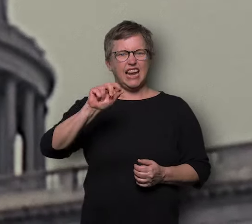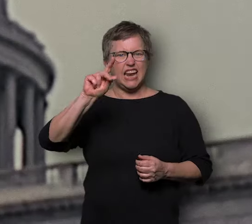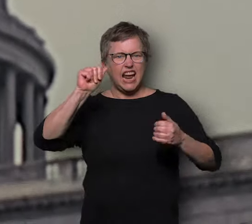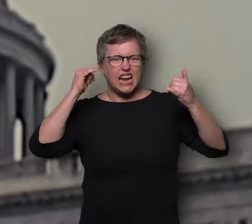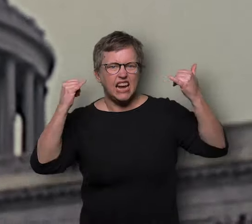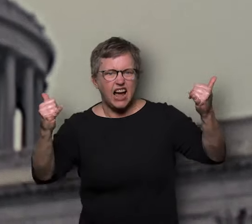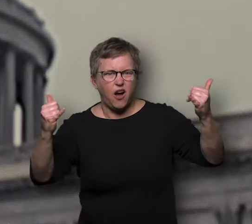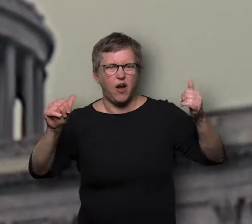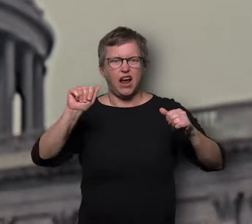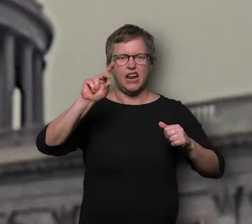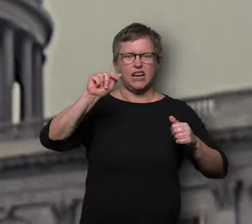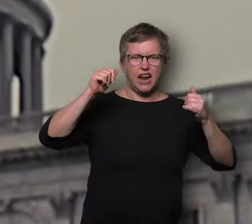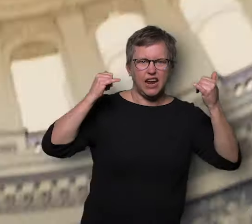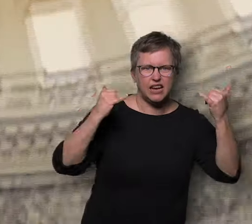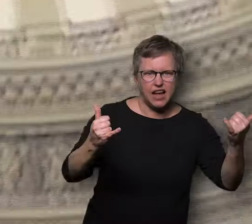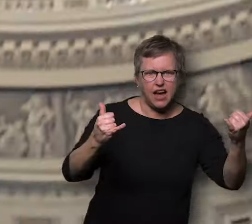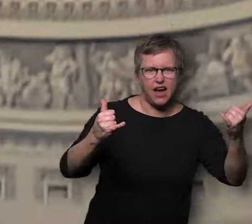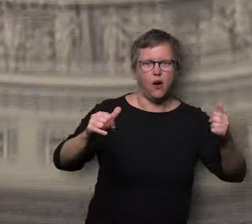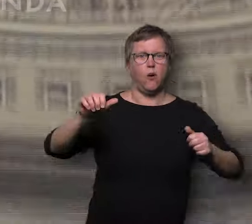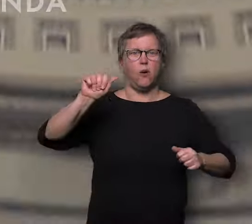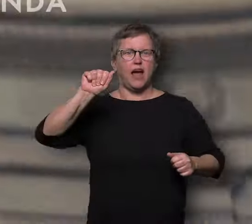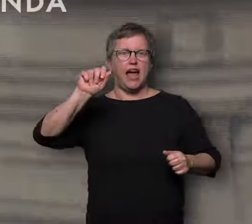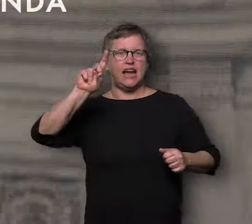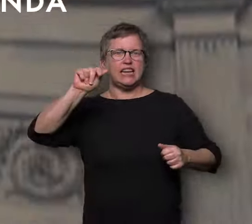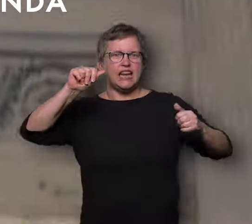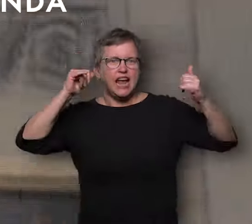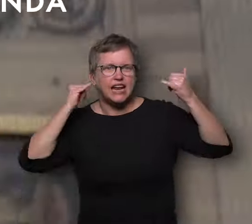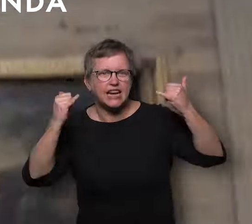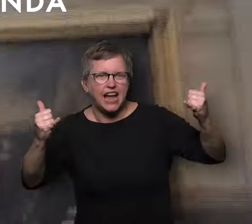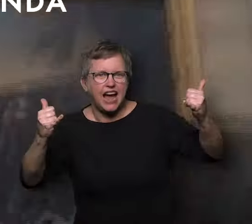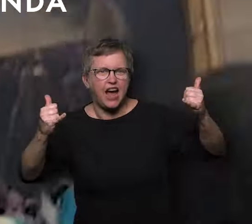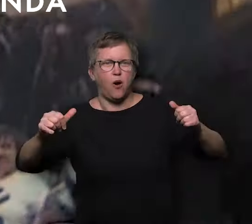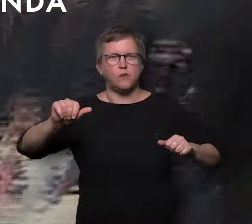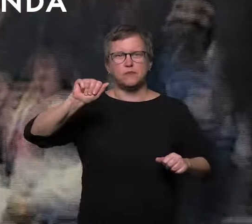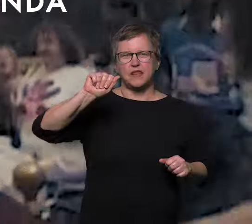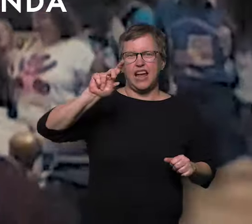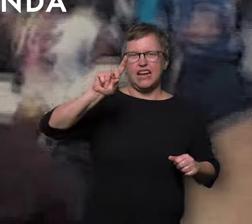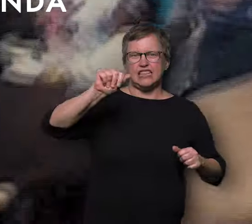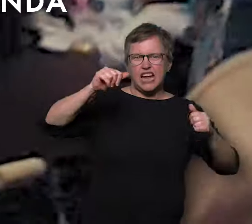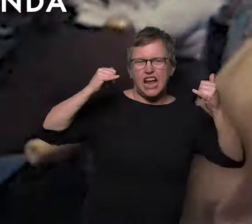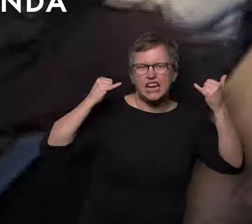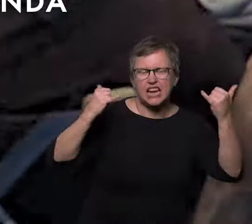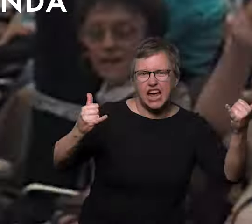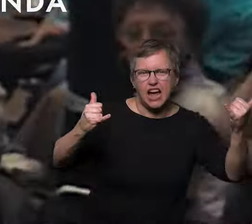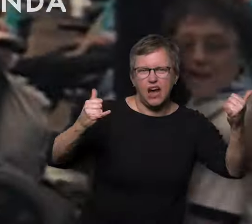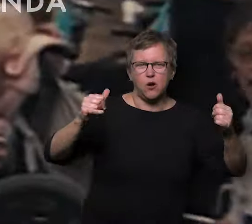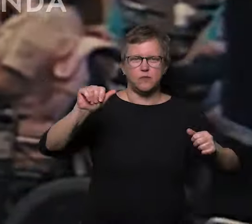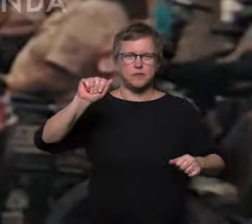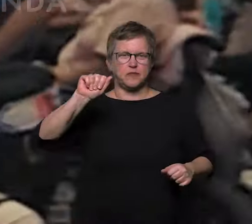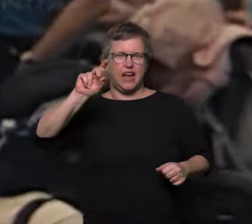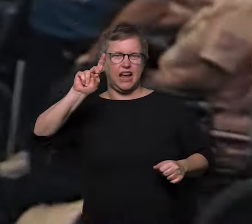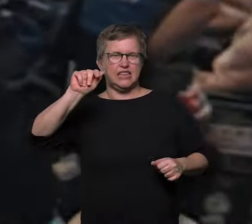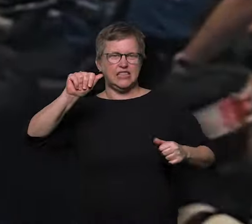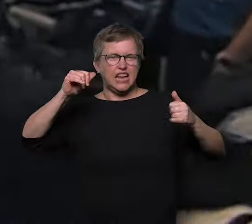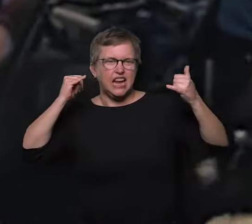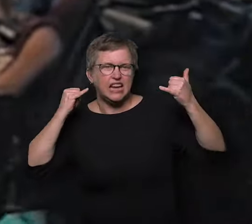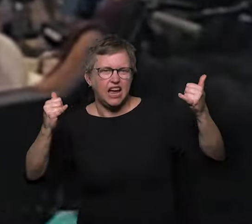A.D.A. now! A.D.A. now! A.D.A. now! A.D.A. now!